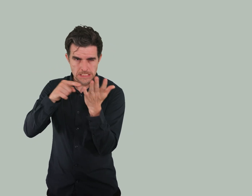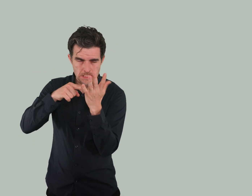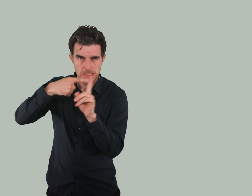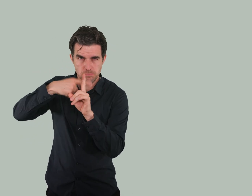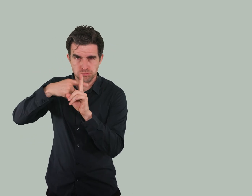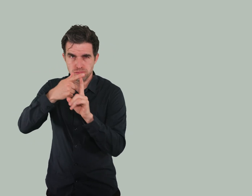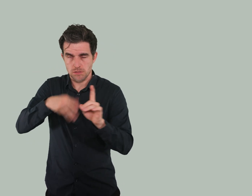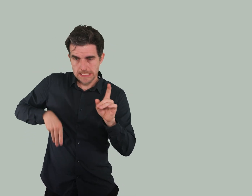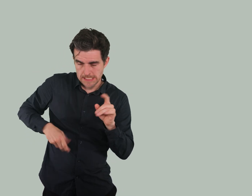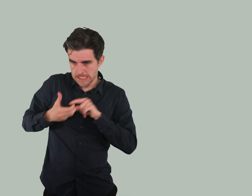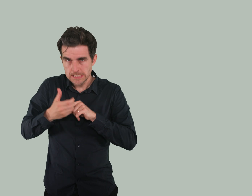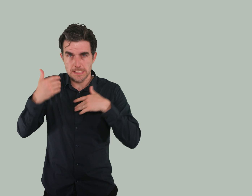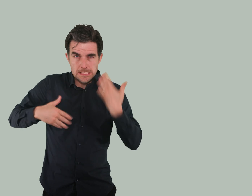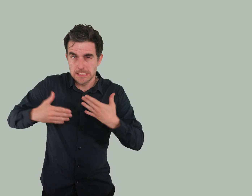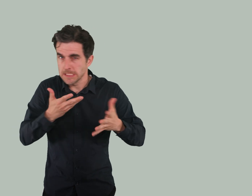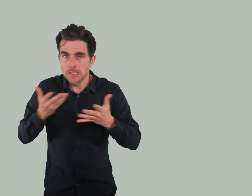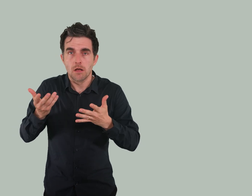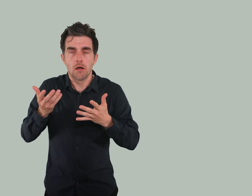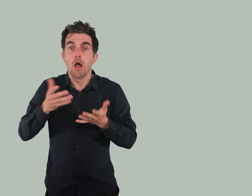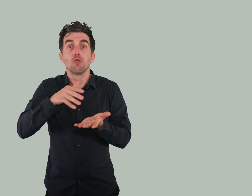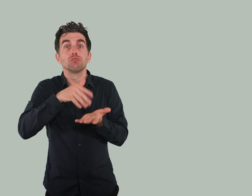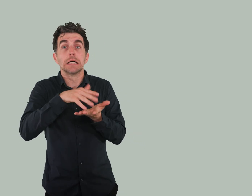with tightly managed performance systems.